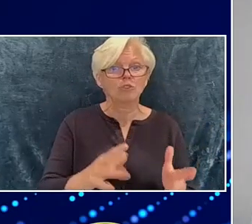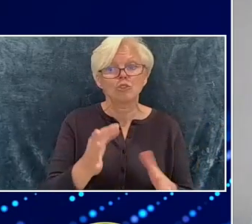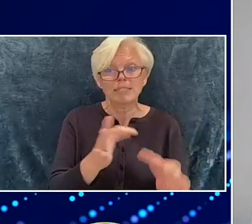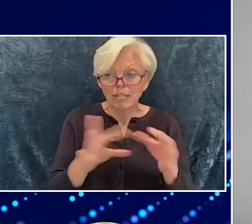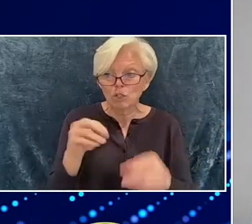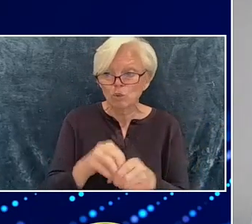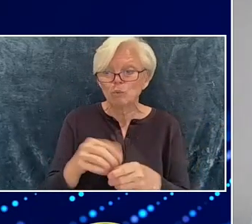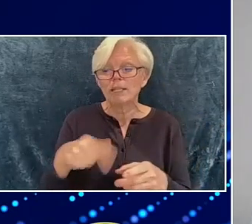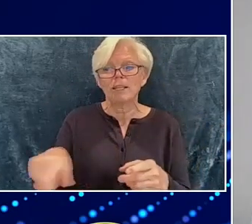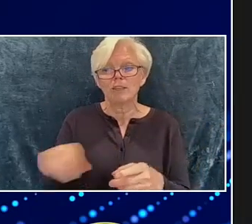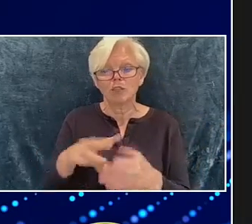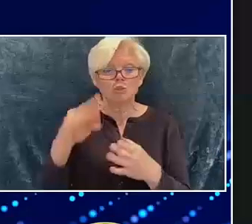Thank you.